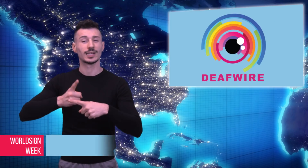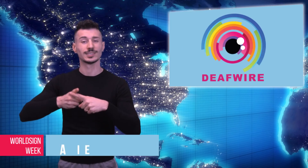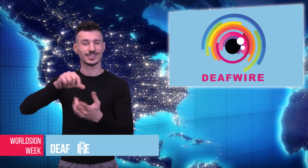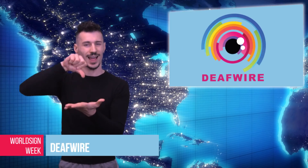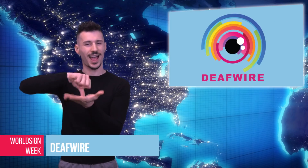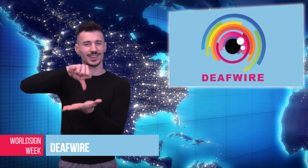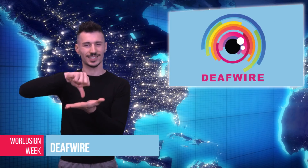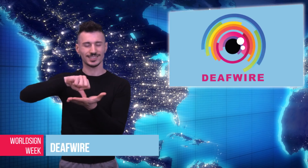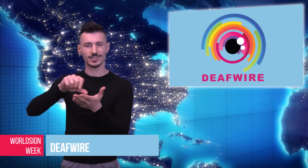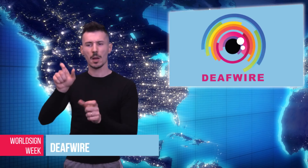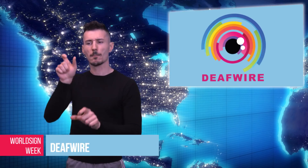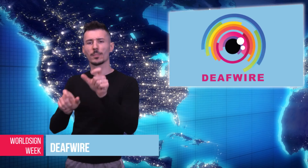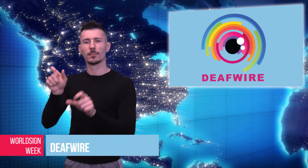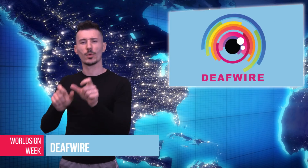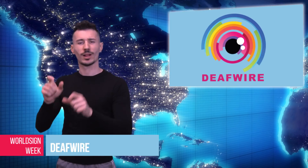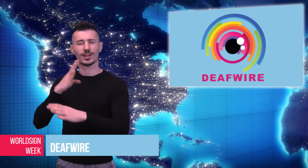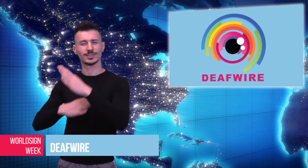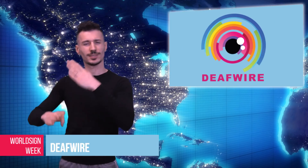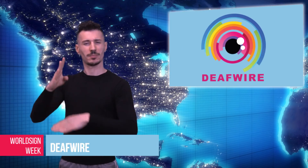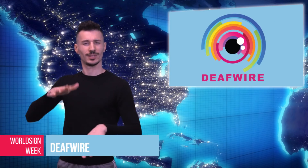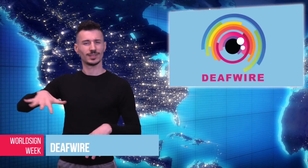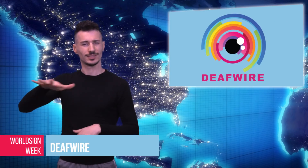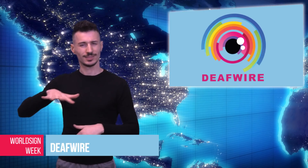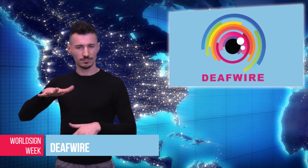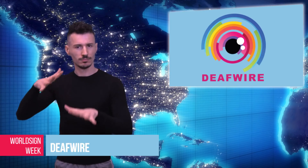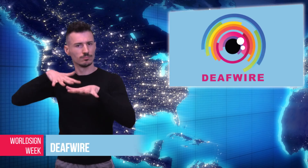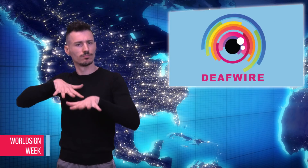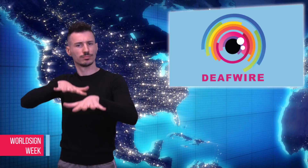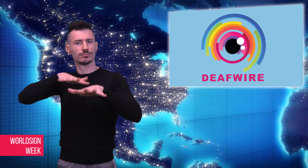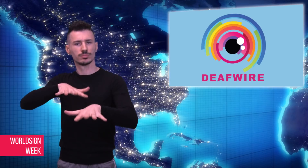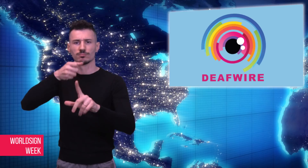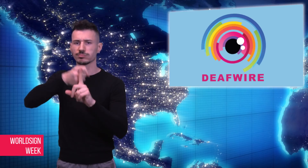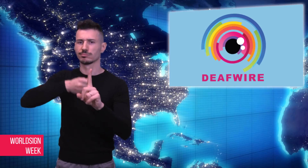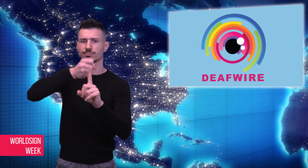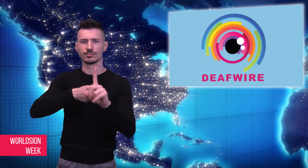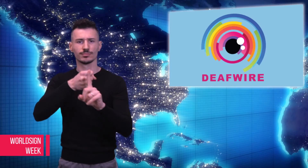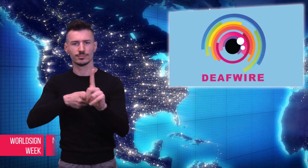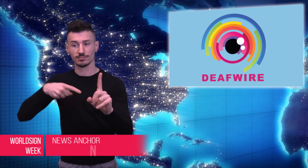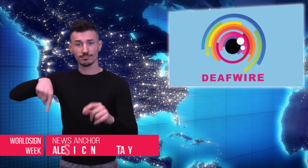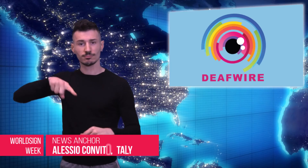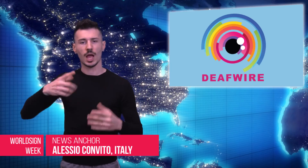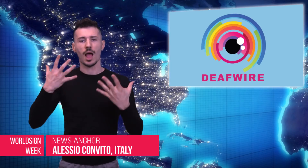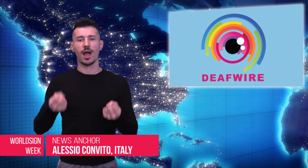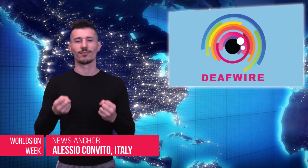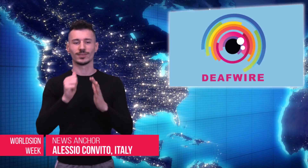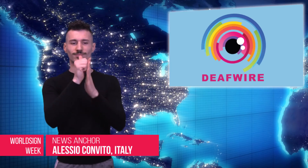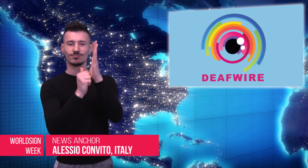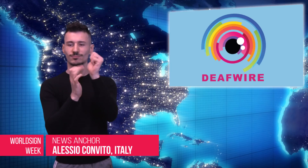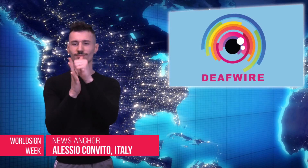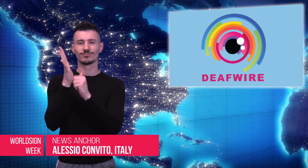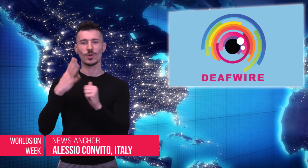Alessio: In the city of Athens in Greece, members of people